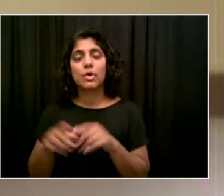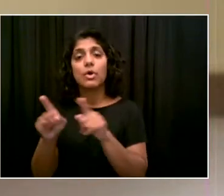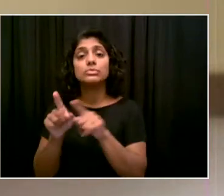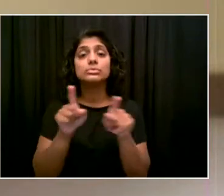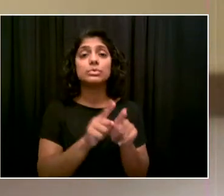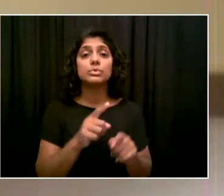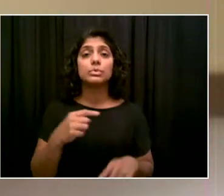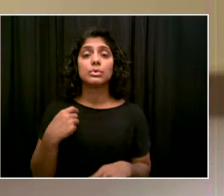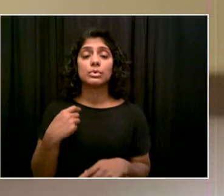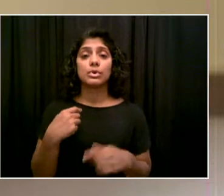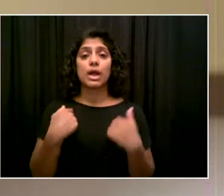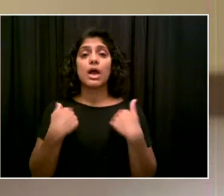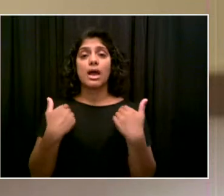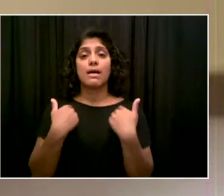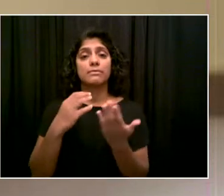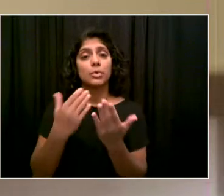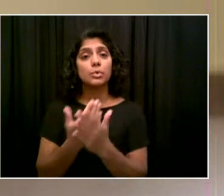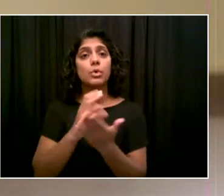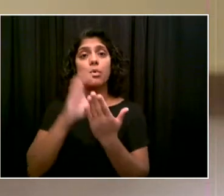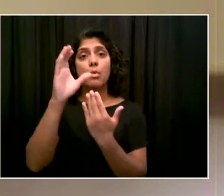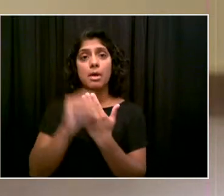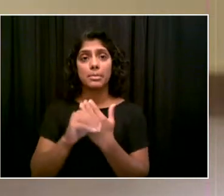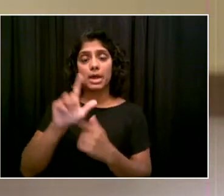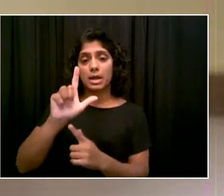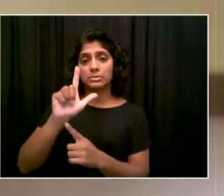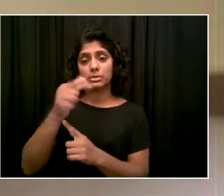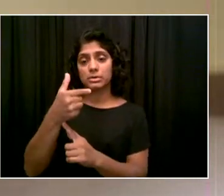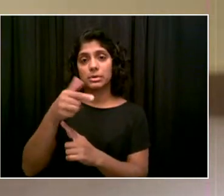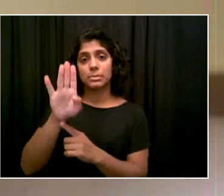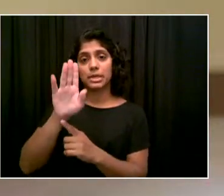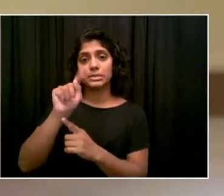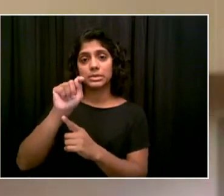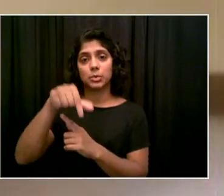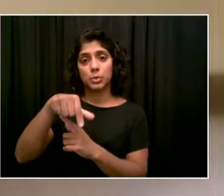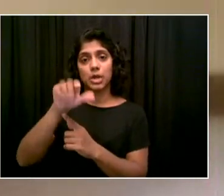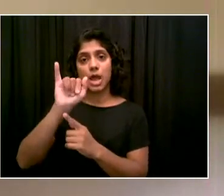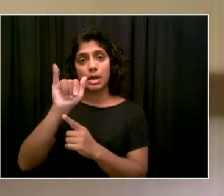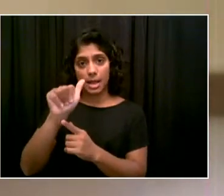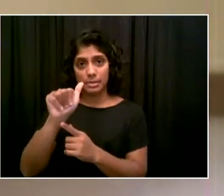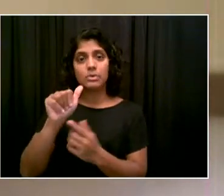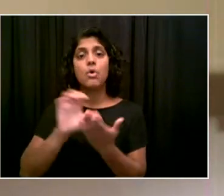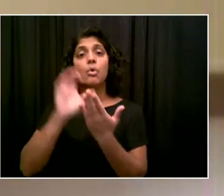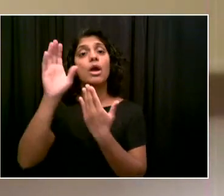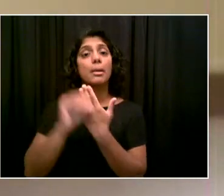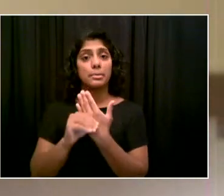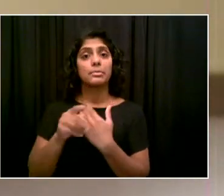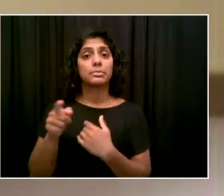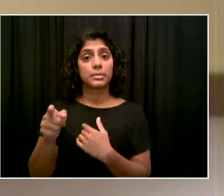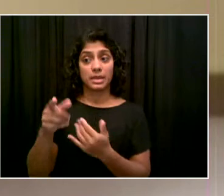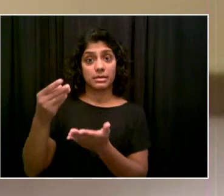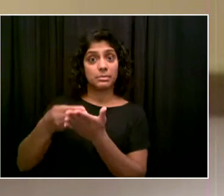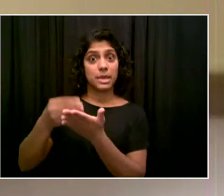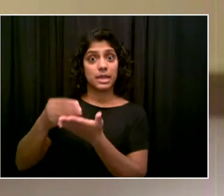OF MY FAVORITE THINGS WHICH S I PUTTING IN MILLIONS OF DOLLARS FOR LGBT CURRICULUM IN